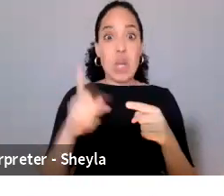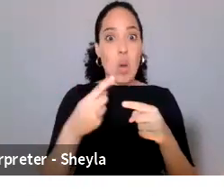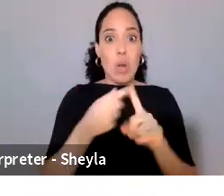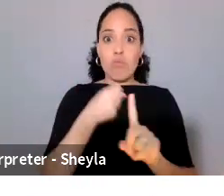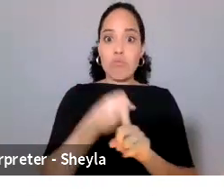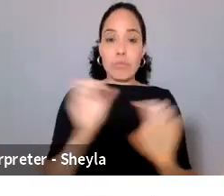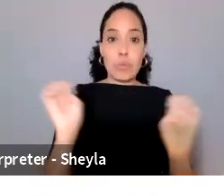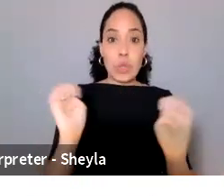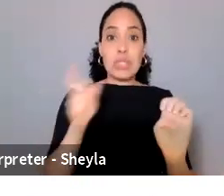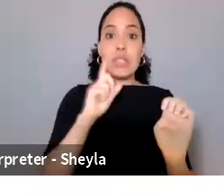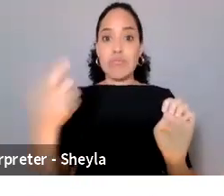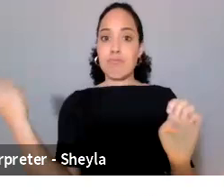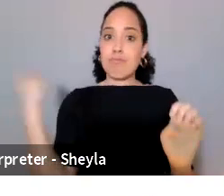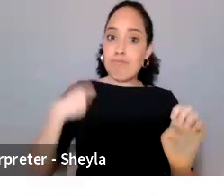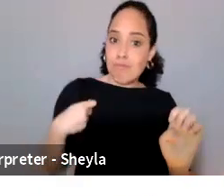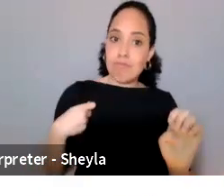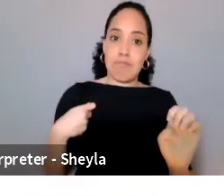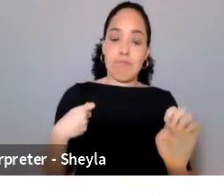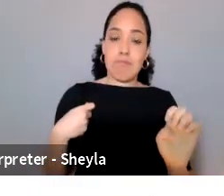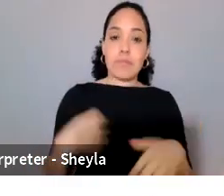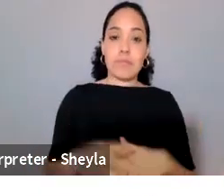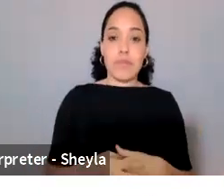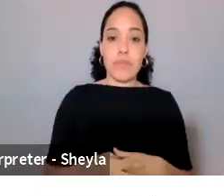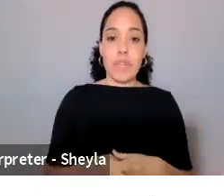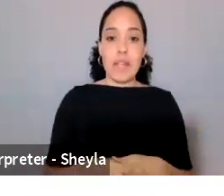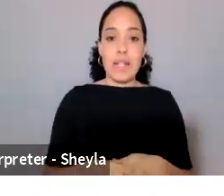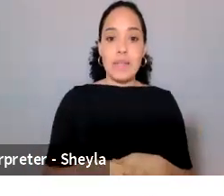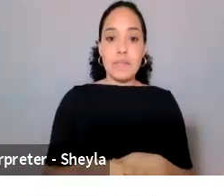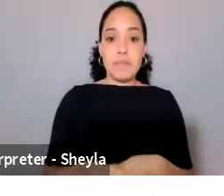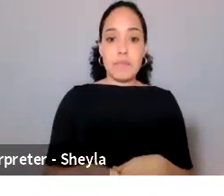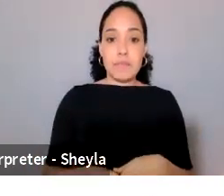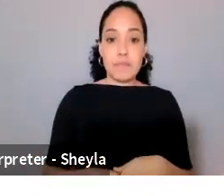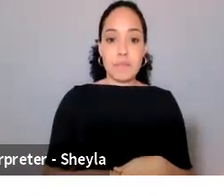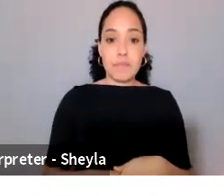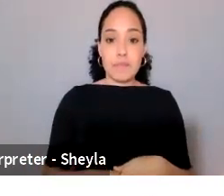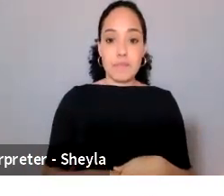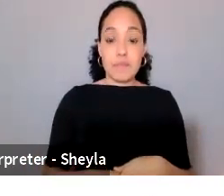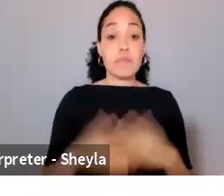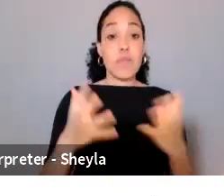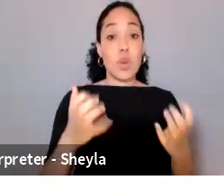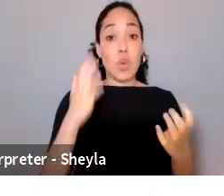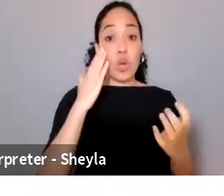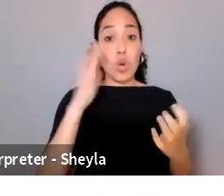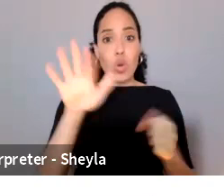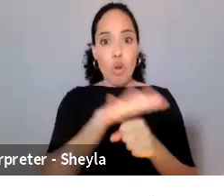vehicles half the tank is always a good measure you want to know your local community's emergency